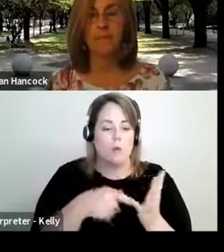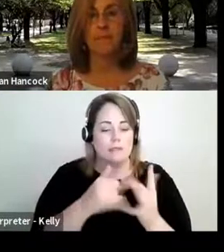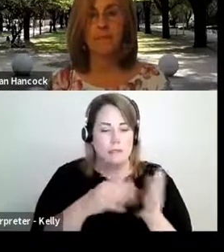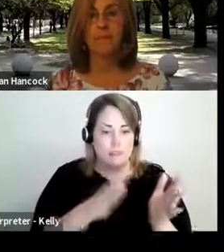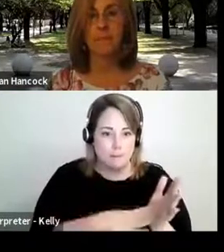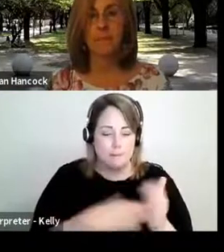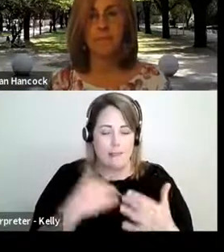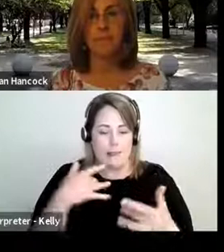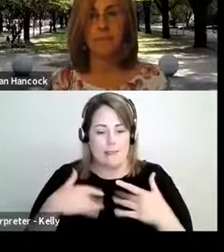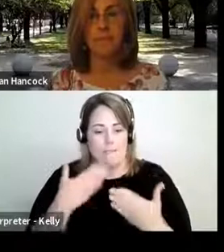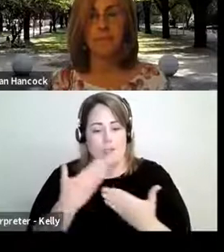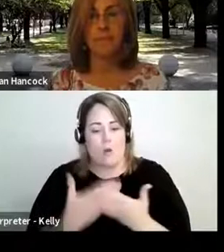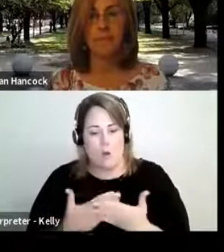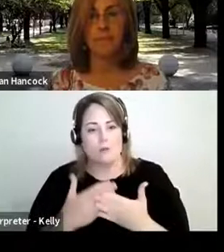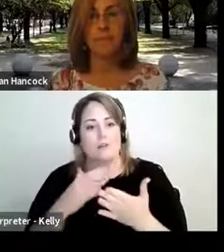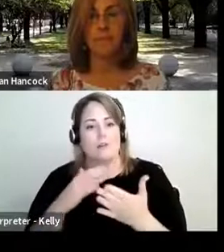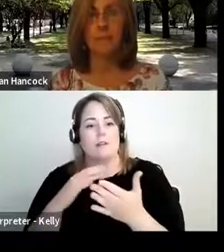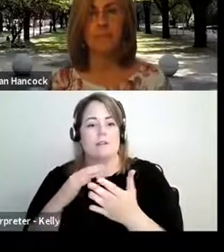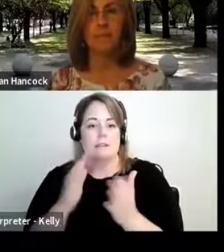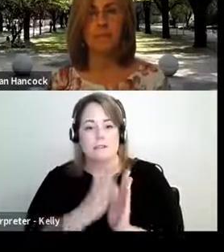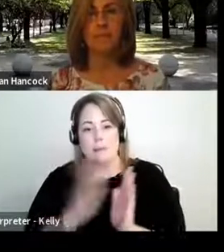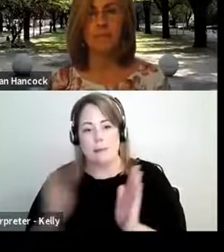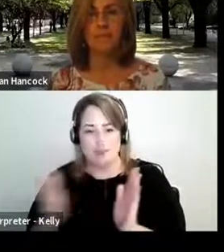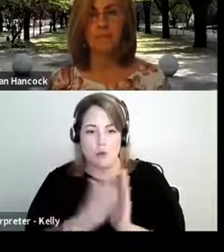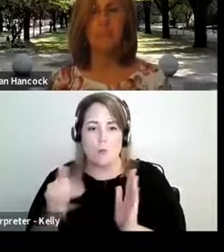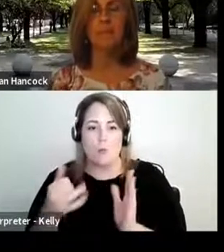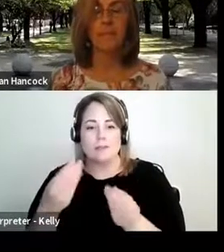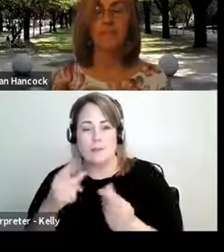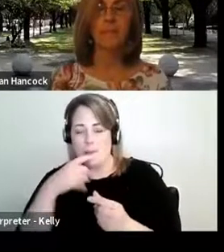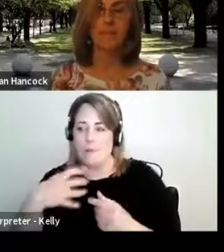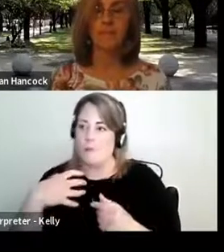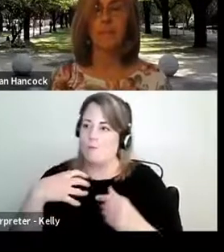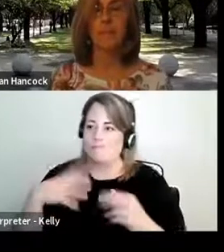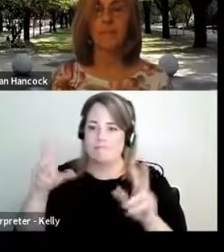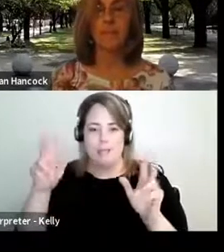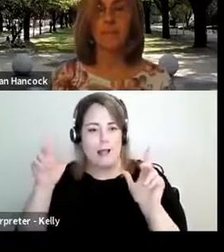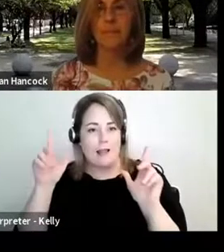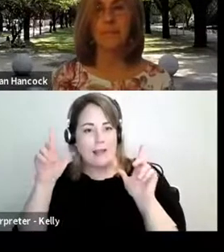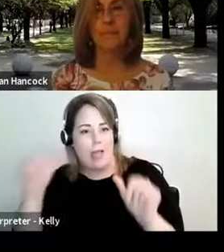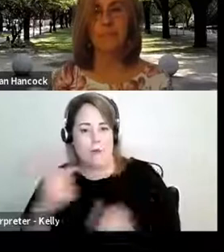that loud and proud autistic or Asperger’s that's emerging. That’s so exciting. I’d also echo what